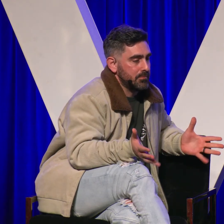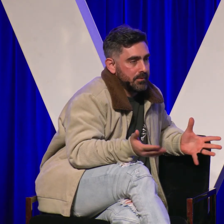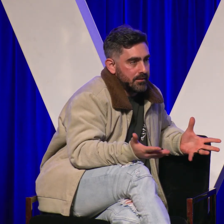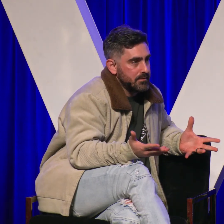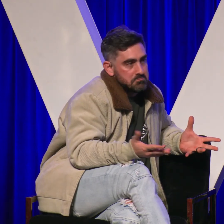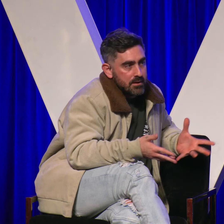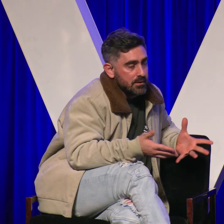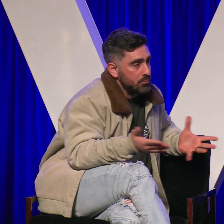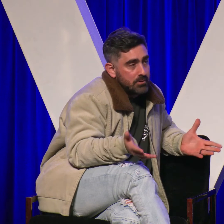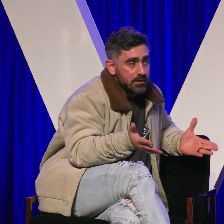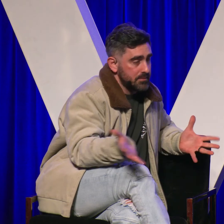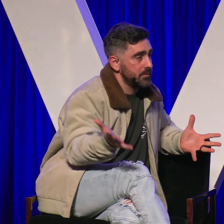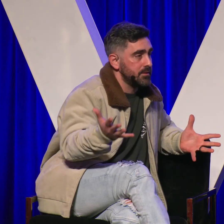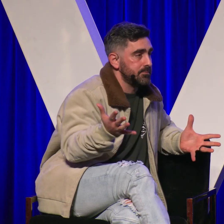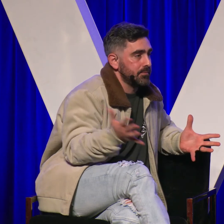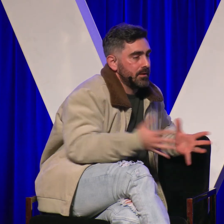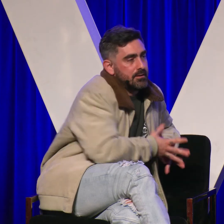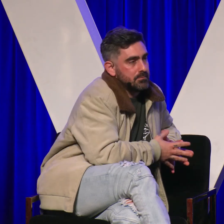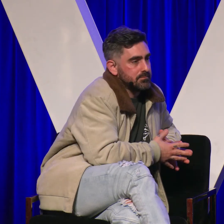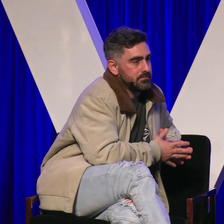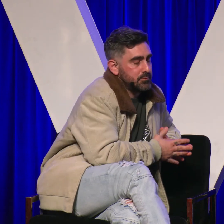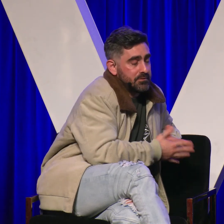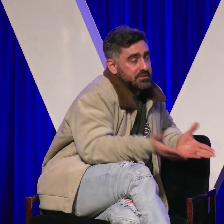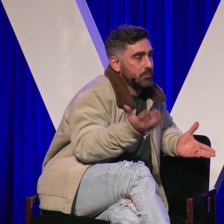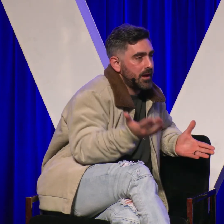like, in a relatively privileged way.